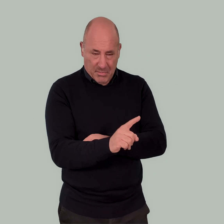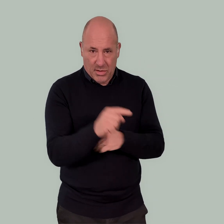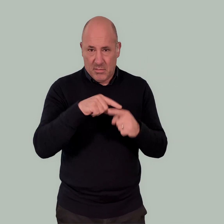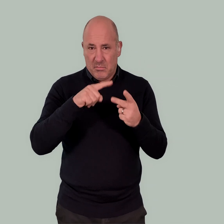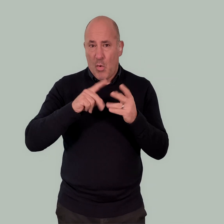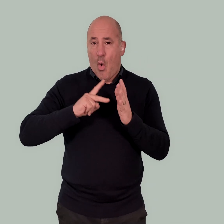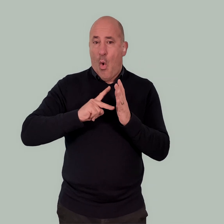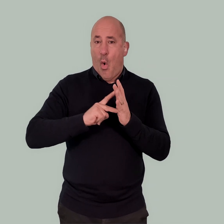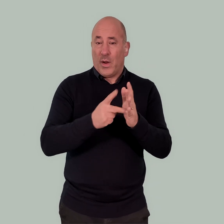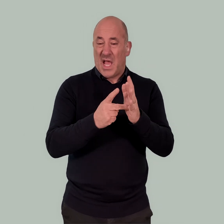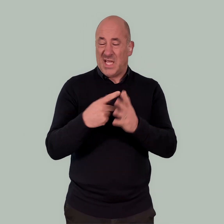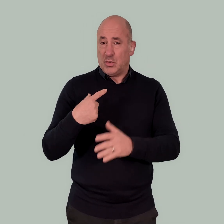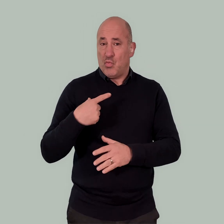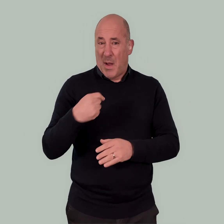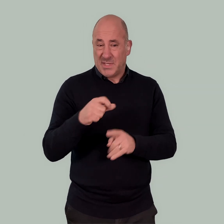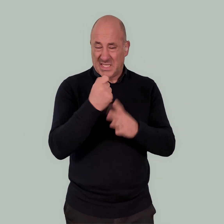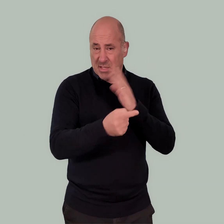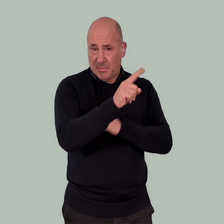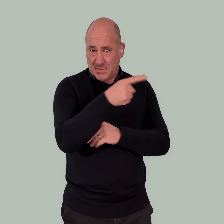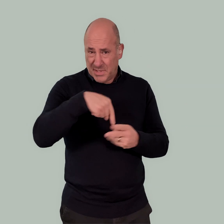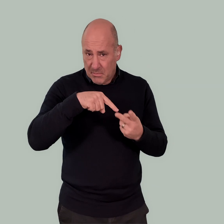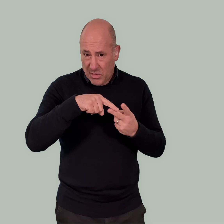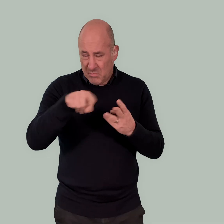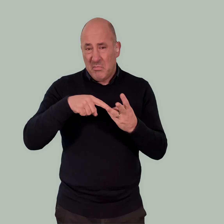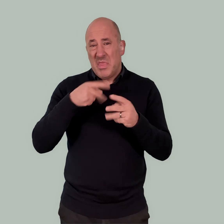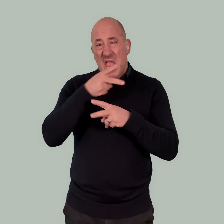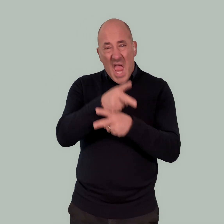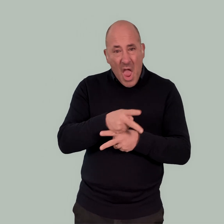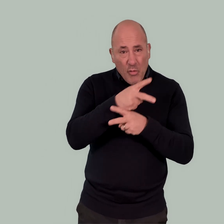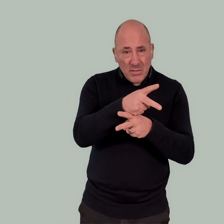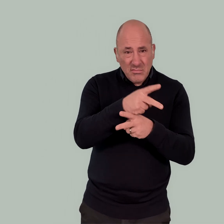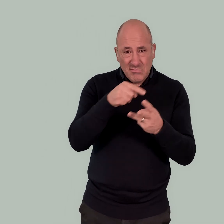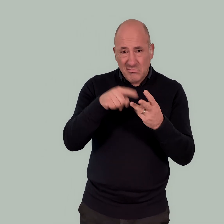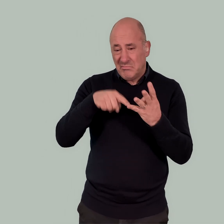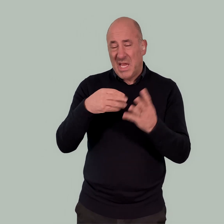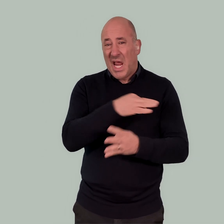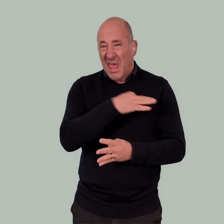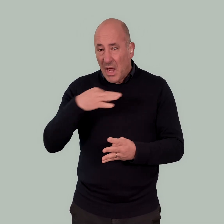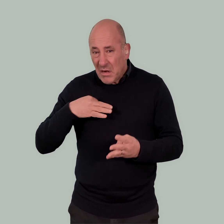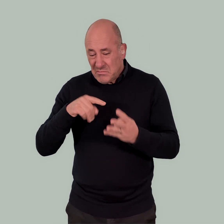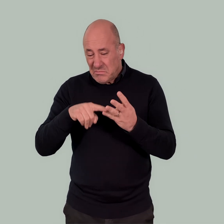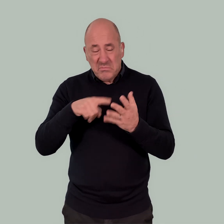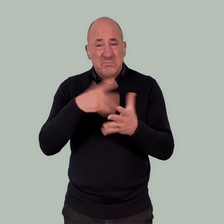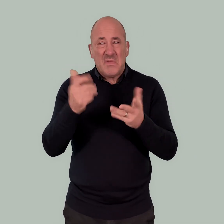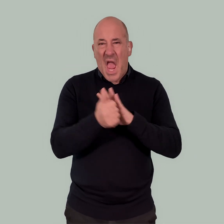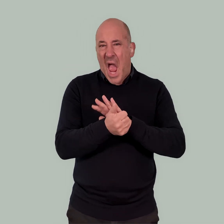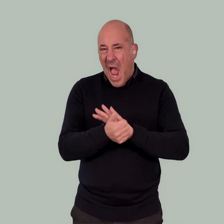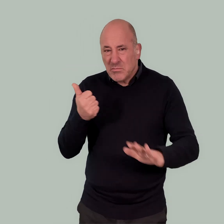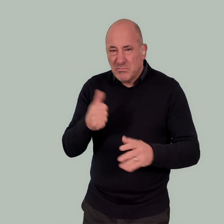the organisations that represent them, carers, clinicians, experts,